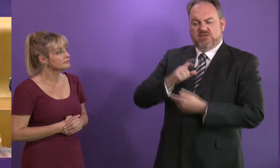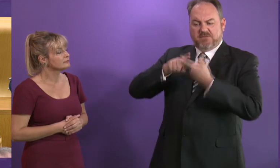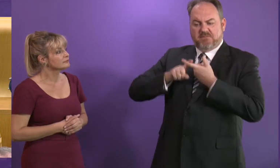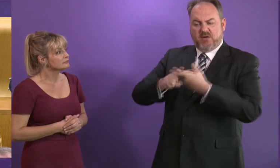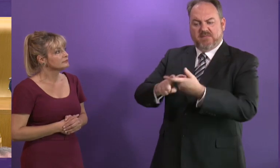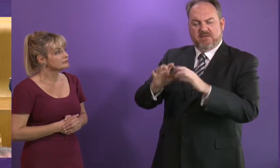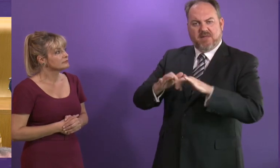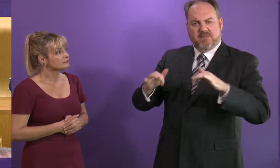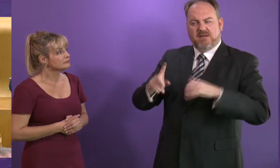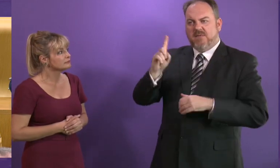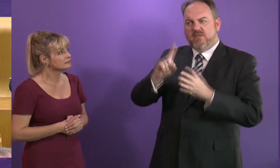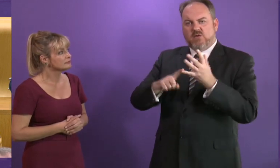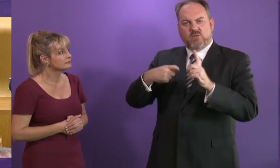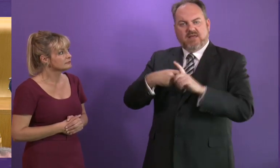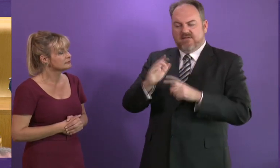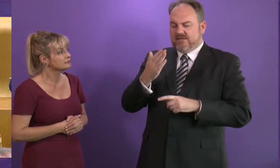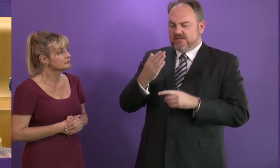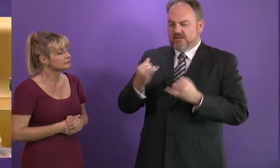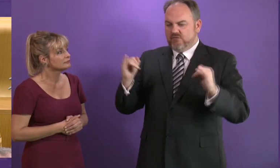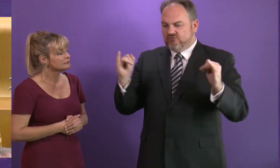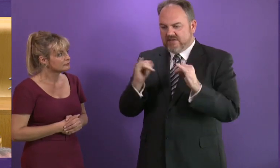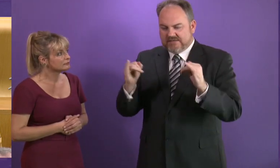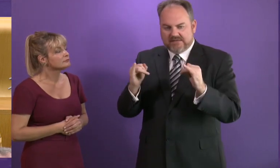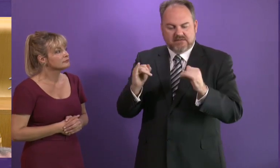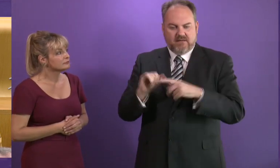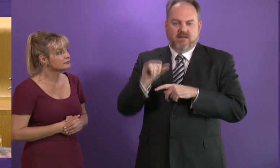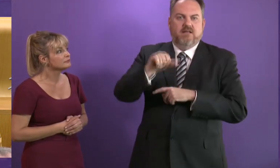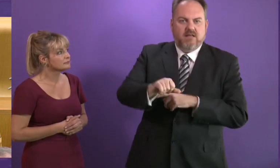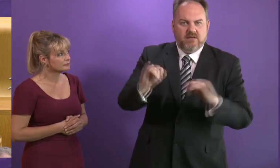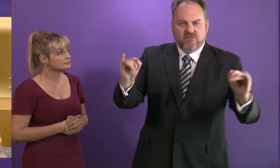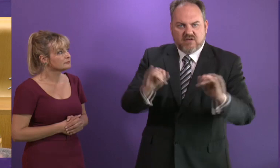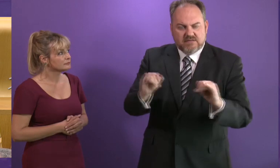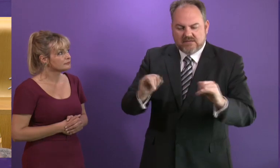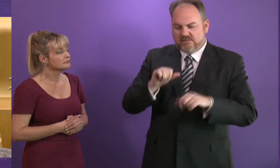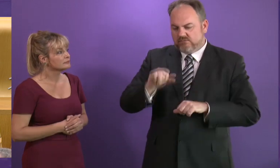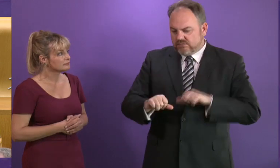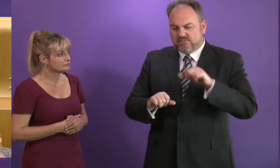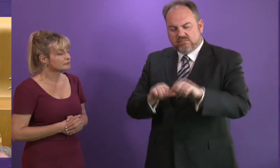to crisis, we have seen the promises about protecting our place in Europe broken, we